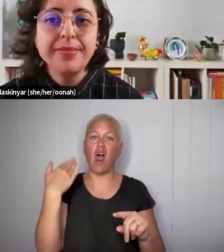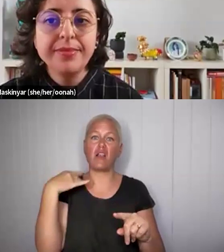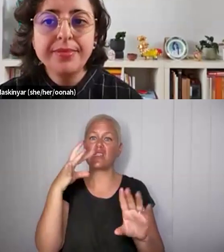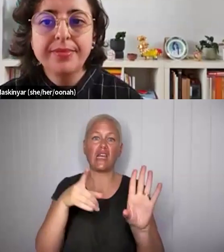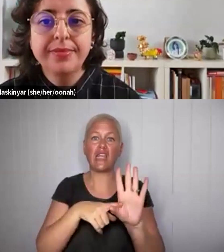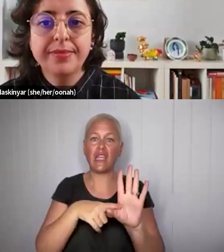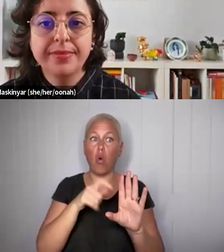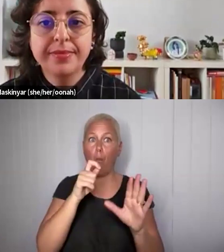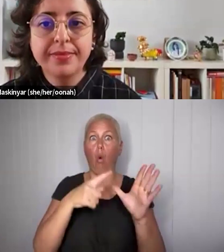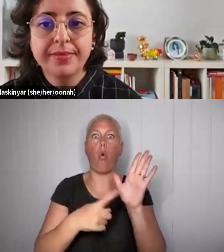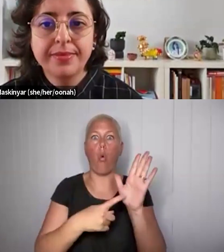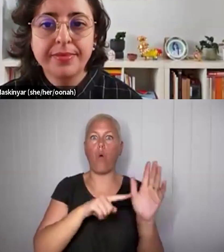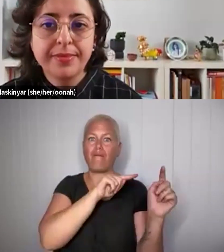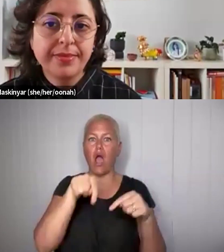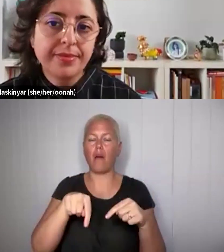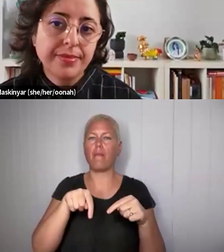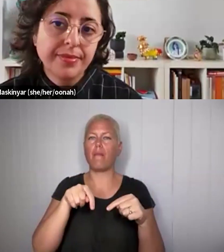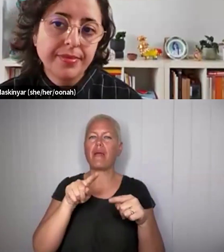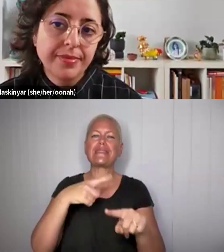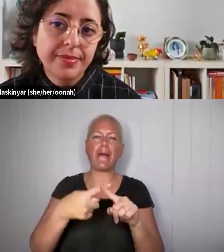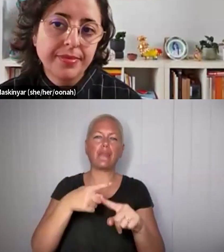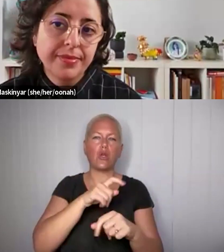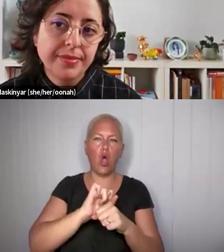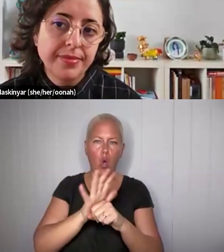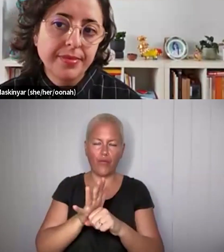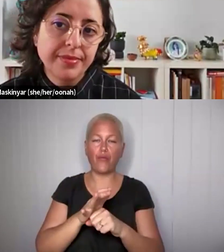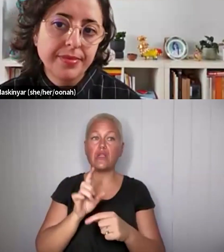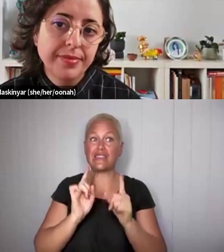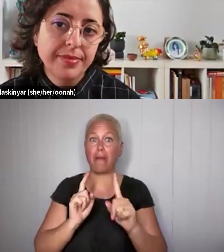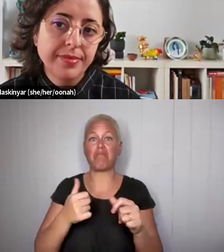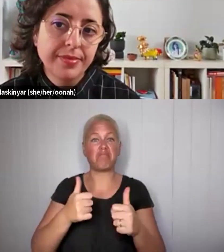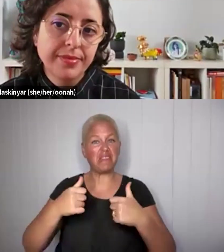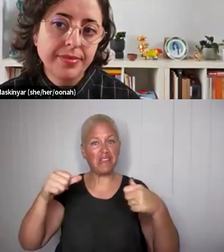except during COVID. Sometimes with rate success -- great success with Australian artists being